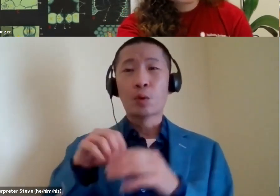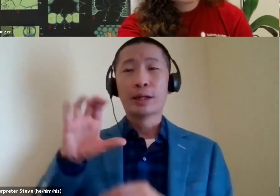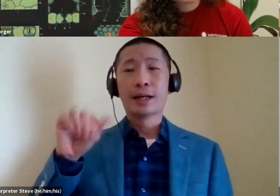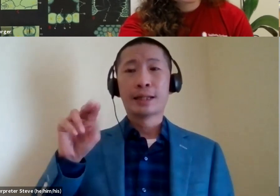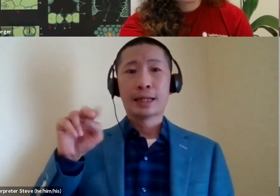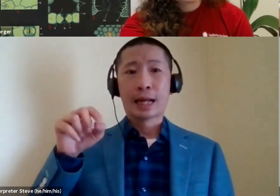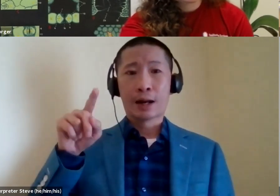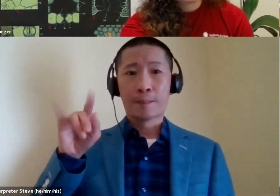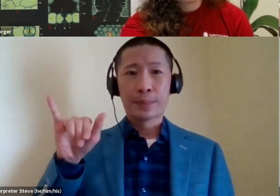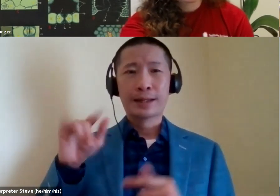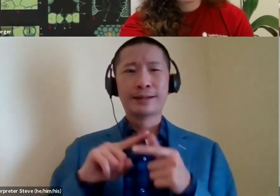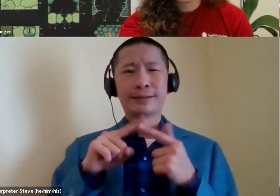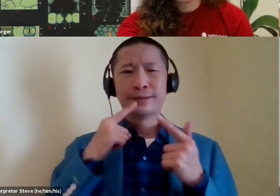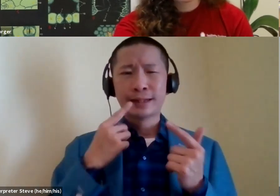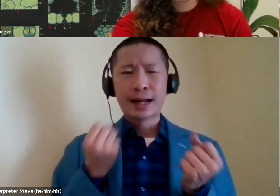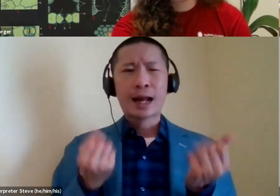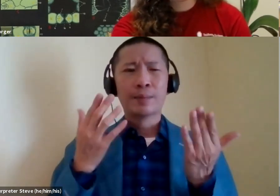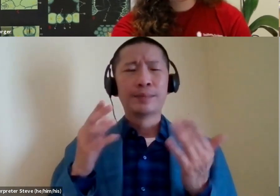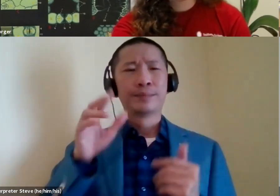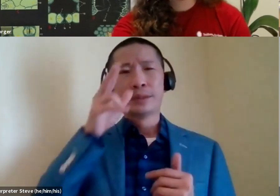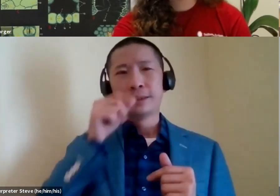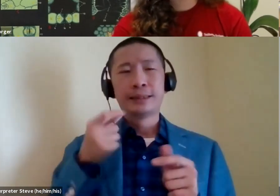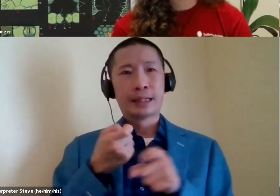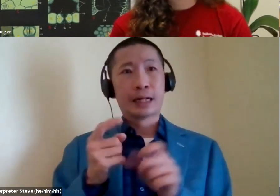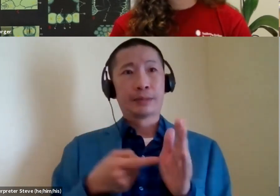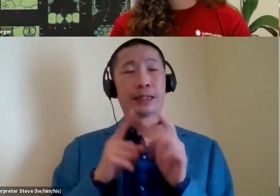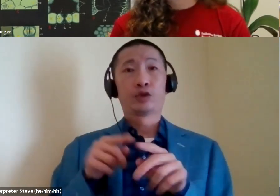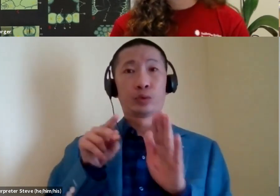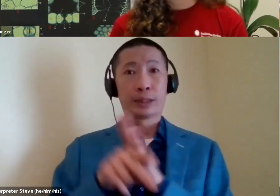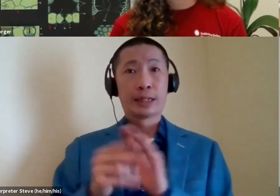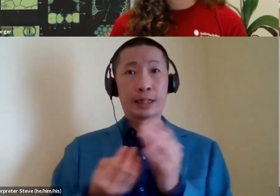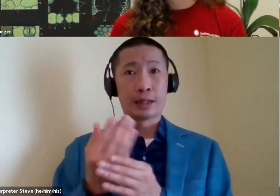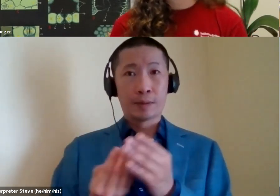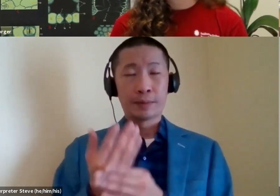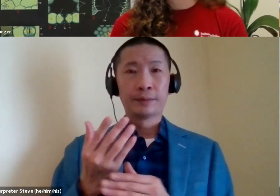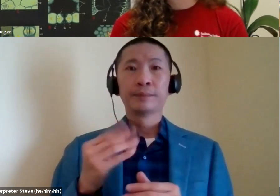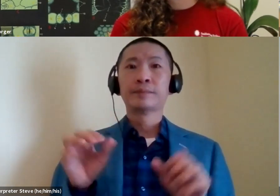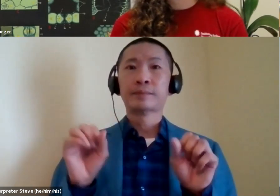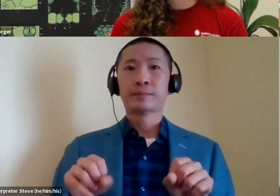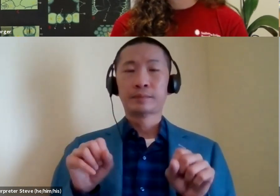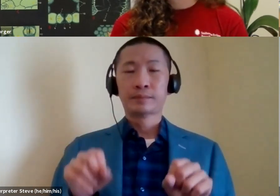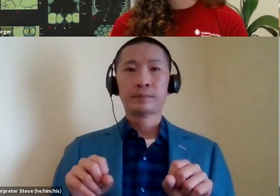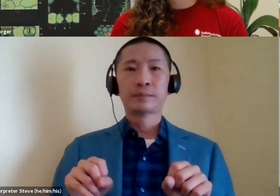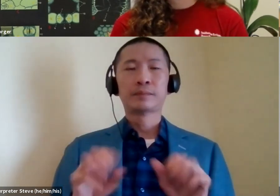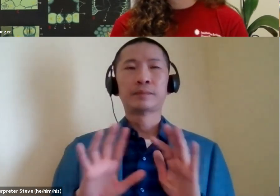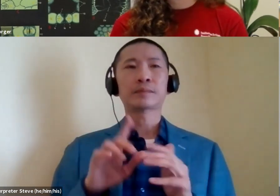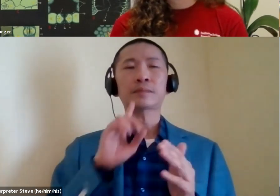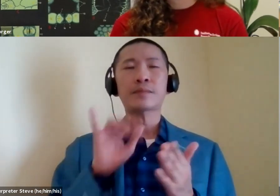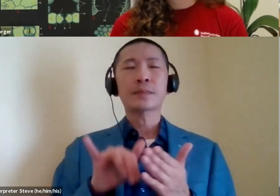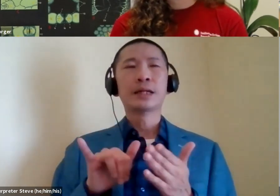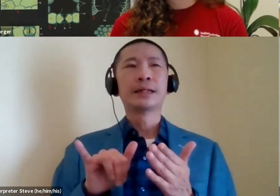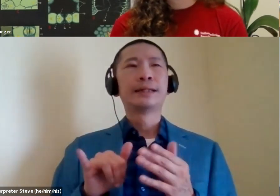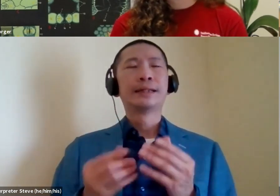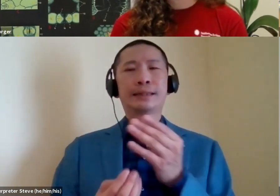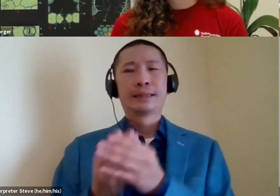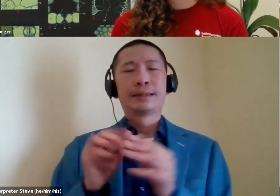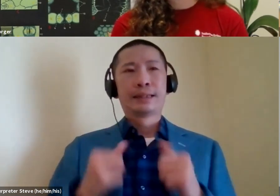Kim Komatsu (she/her): and saying how much insect damage does it take to kill a plant and, potentially, how are these plants surviving even though they're being eaten.